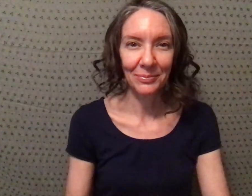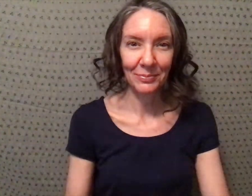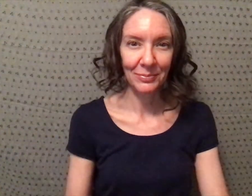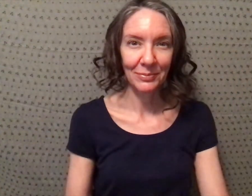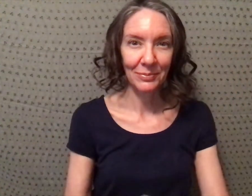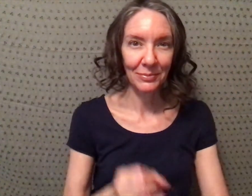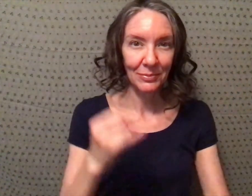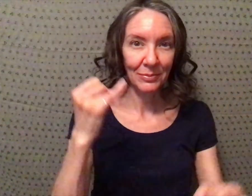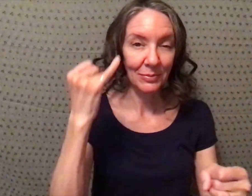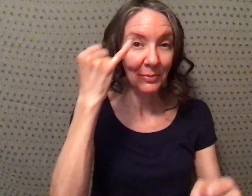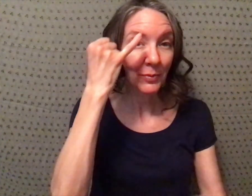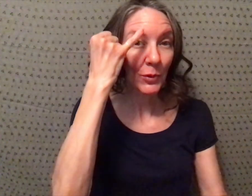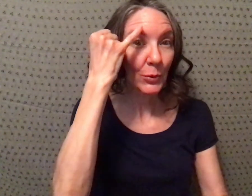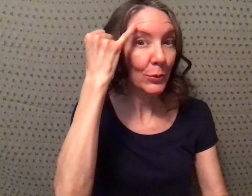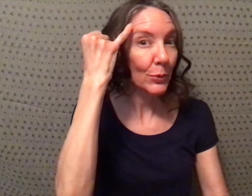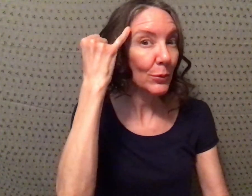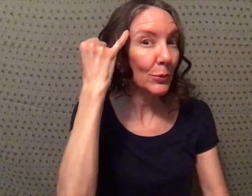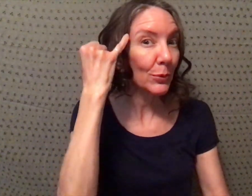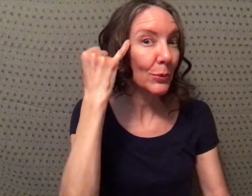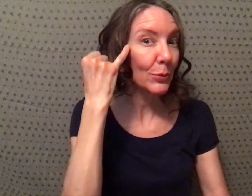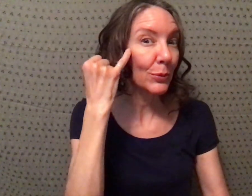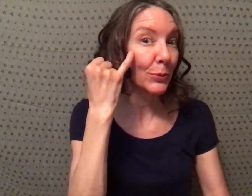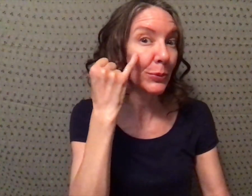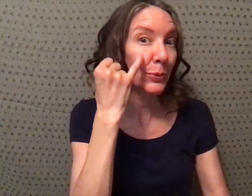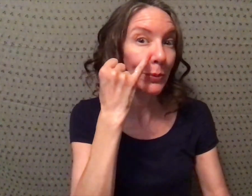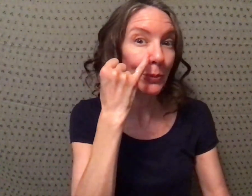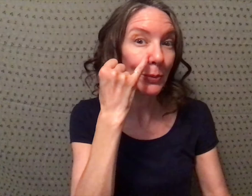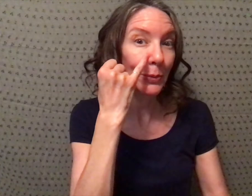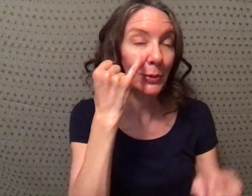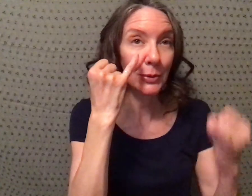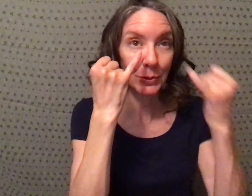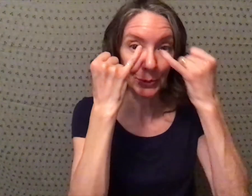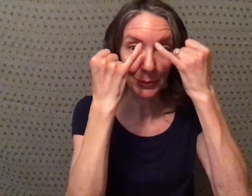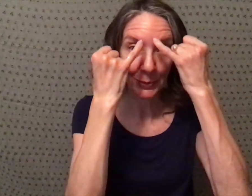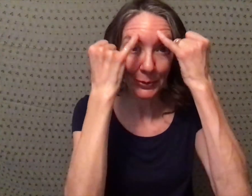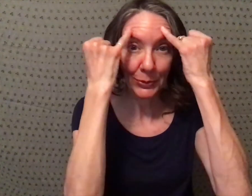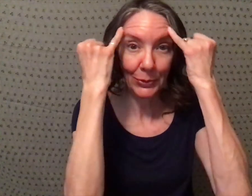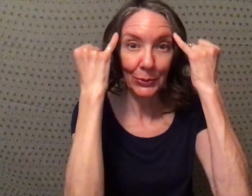frames. Use your pinky finger to trace thin